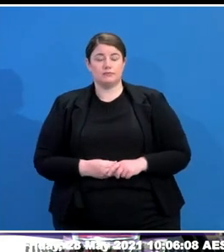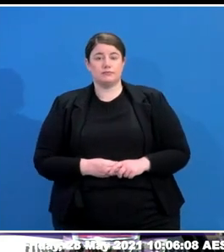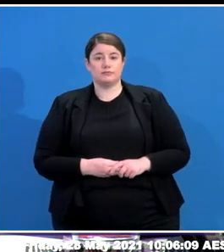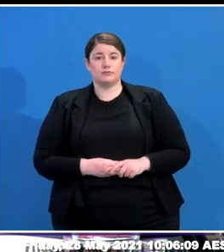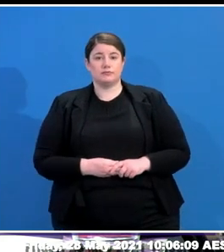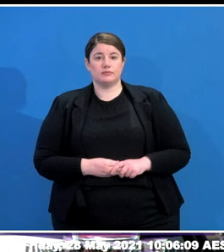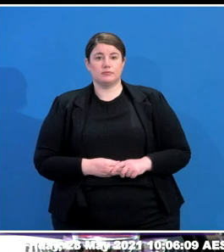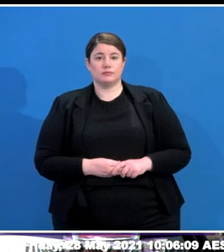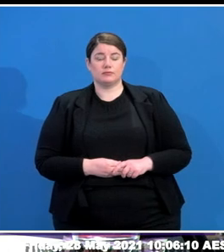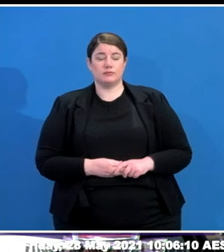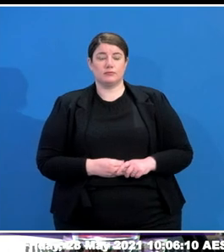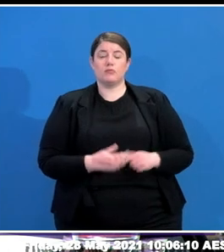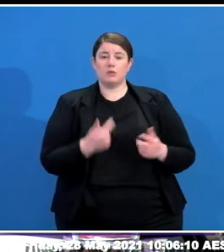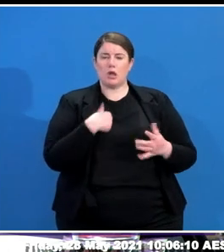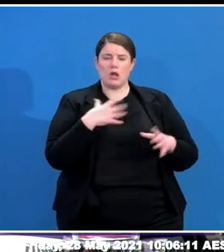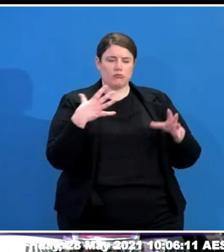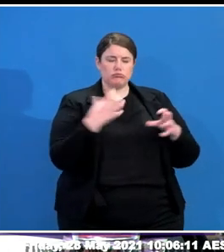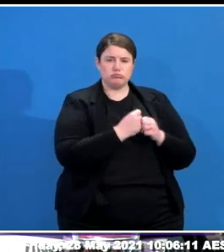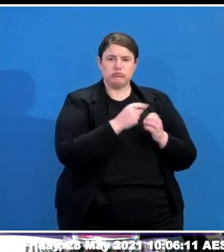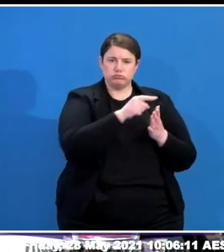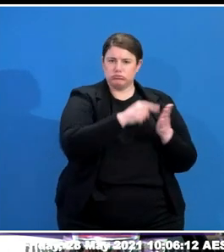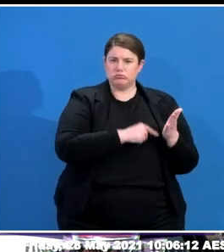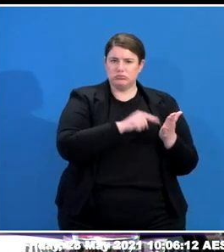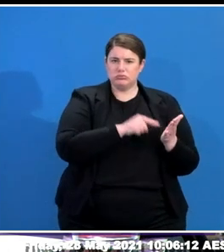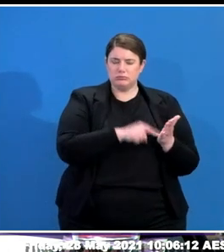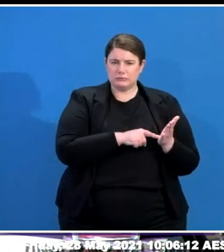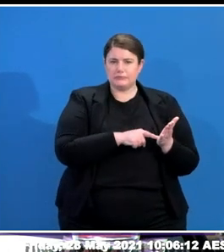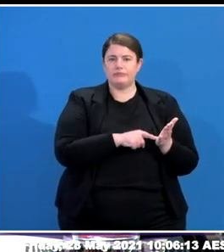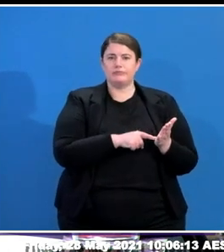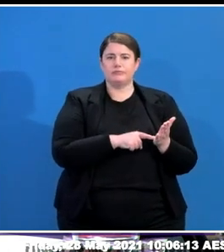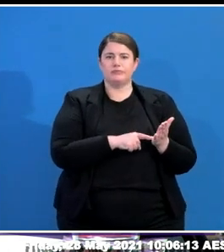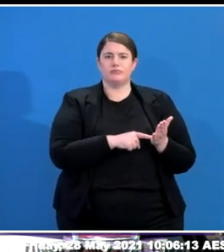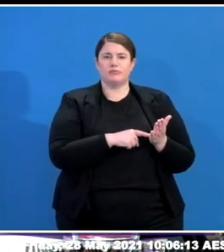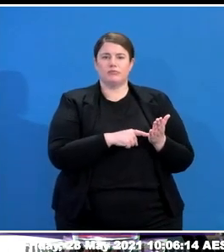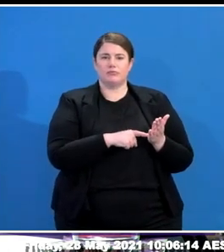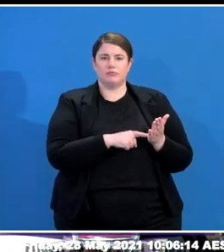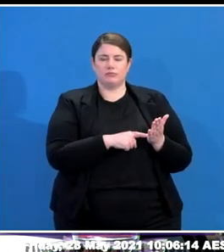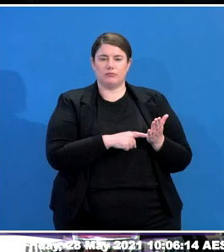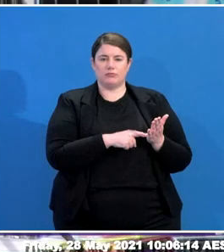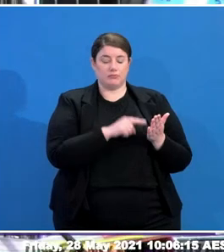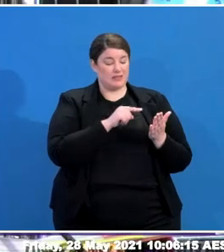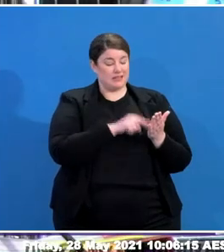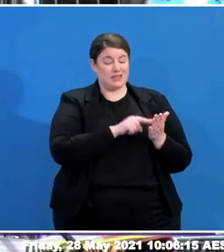Will you take it from me that this is the notes in relation to